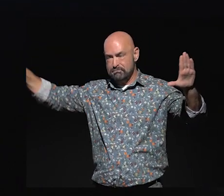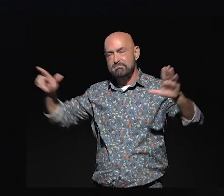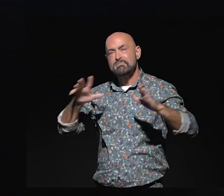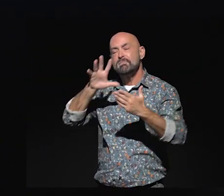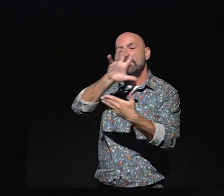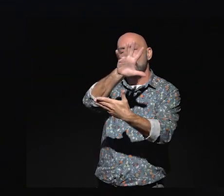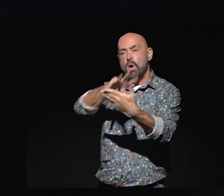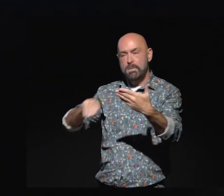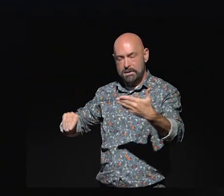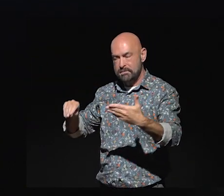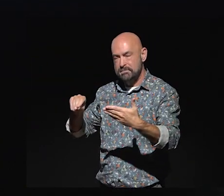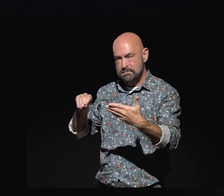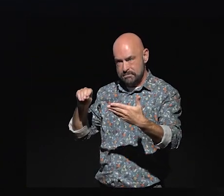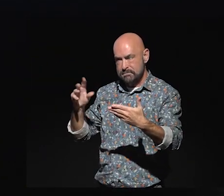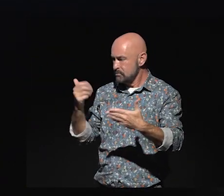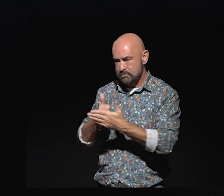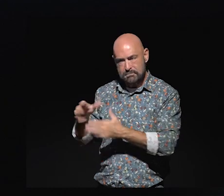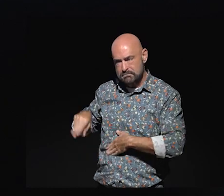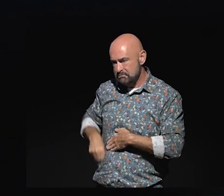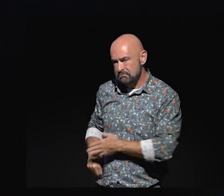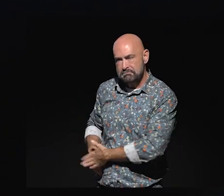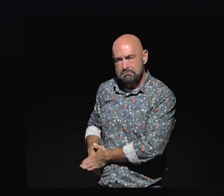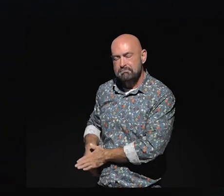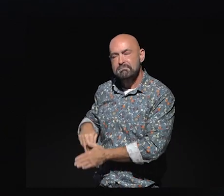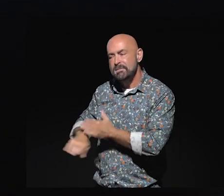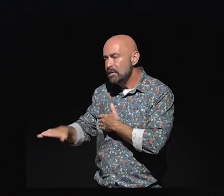that he always had with him, was in his studio.